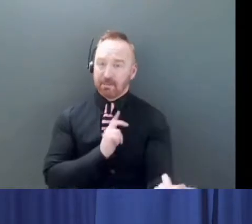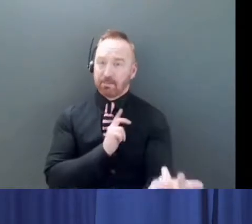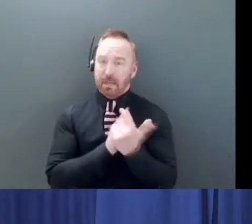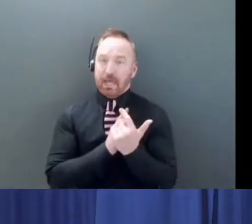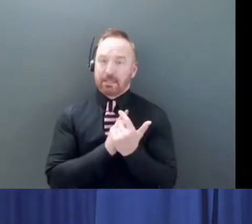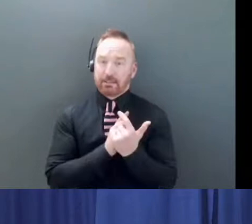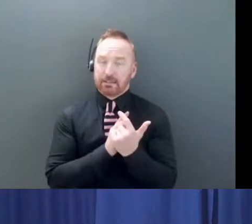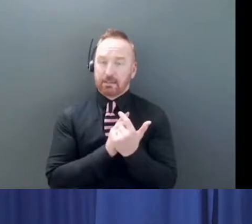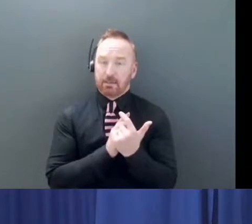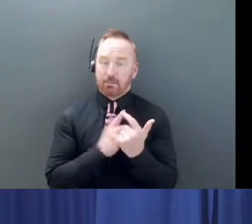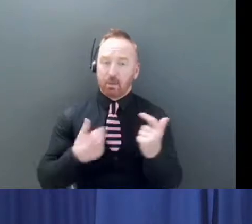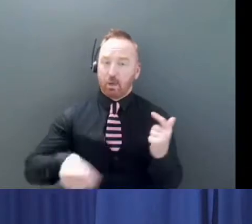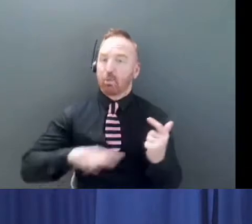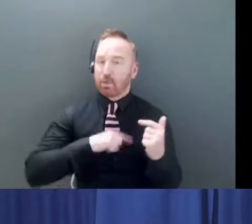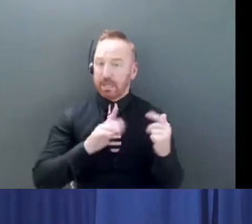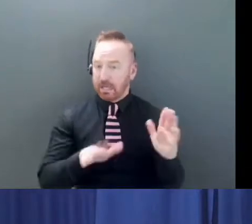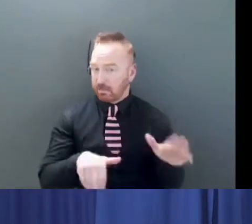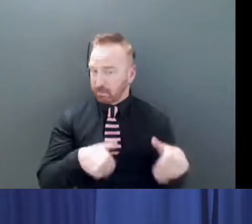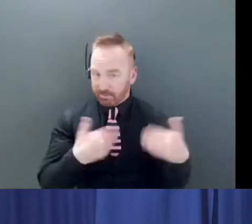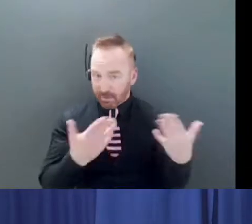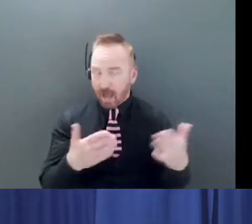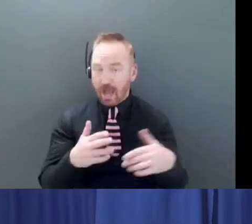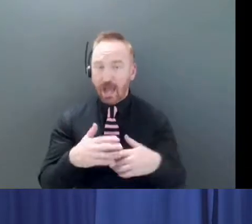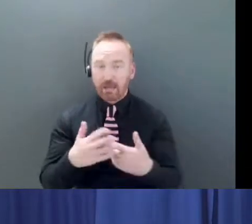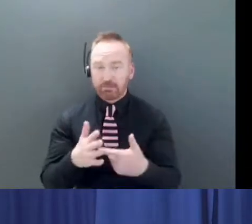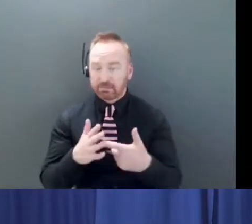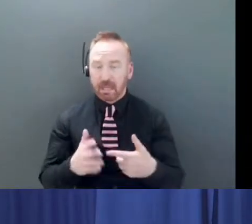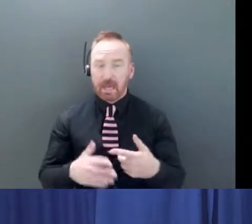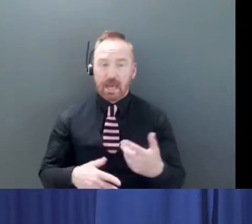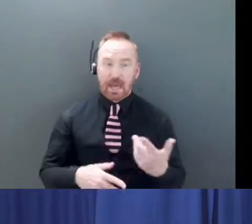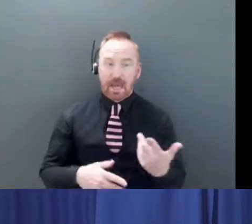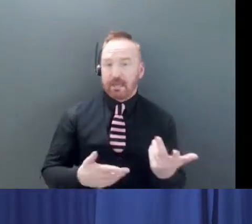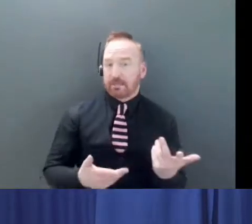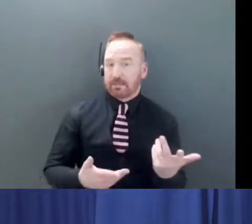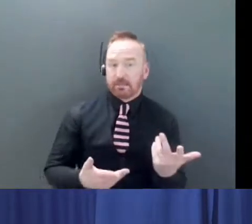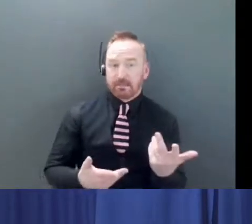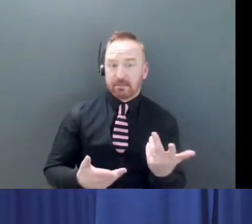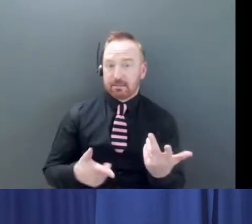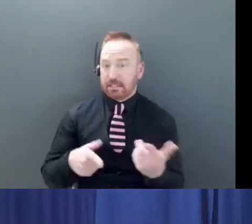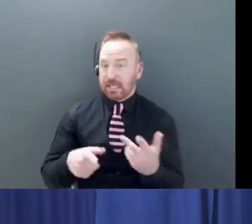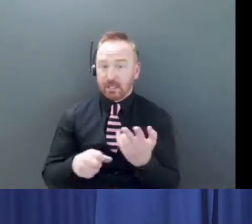high compliance rate. And that guides how as practitioners they use masks and